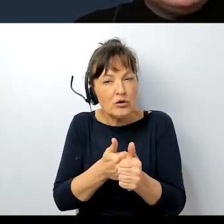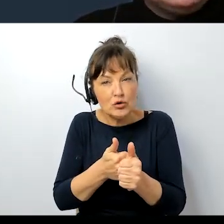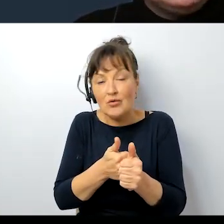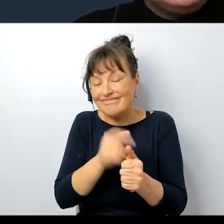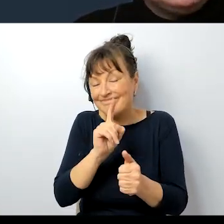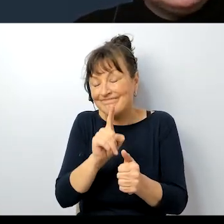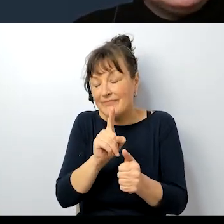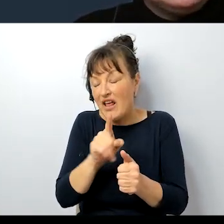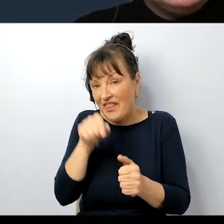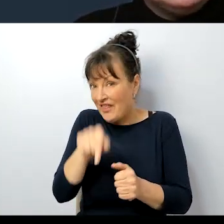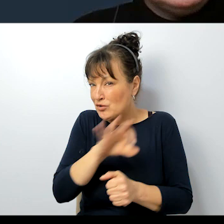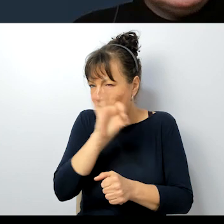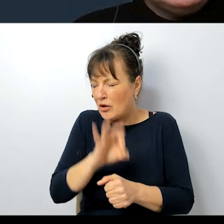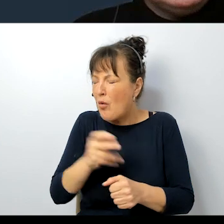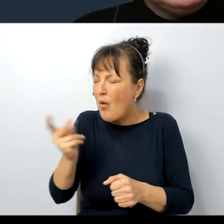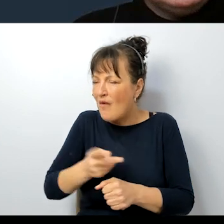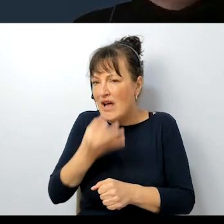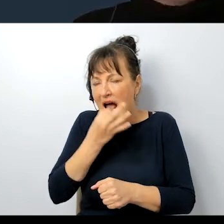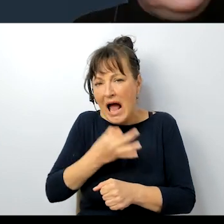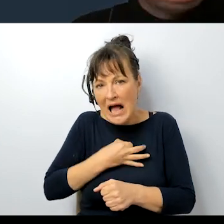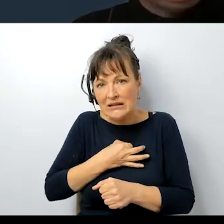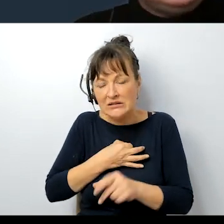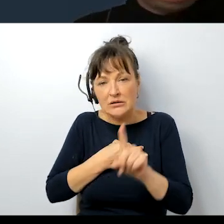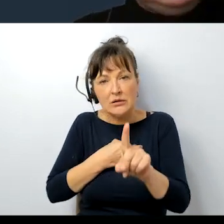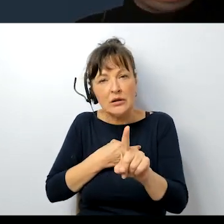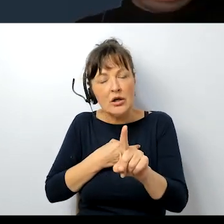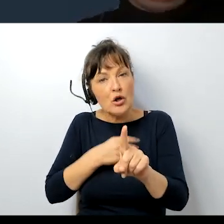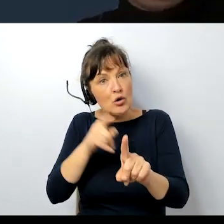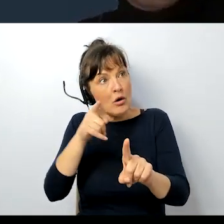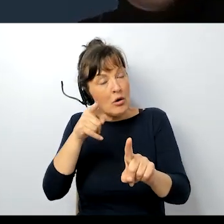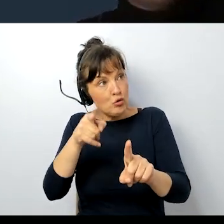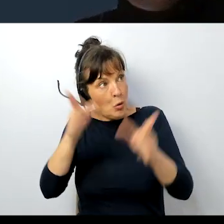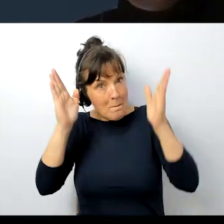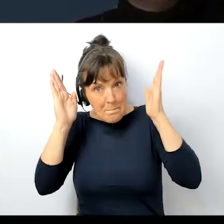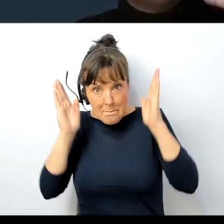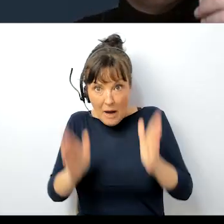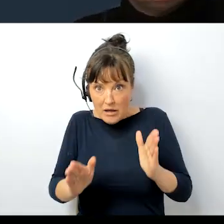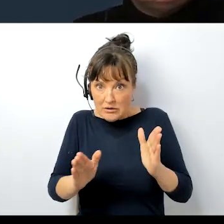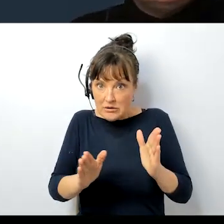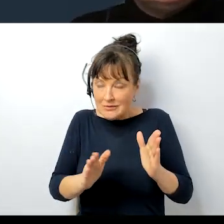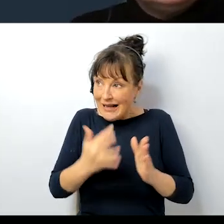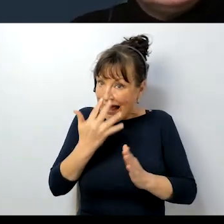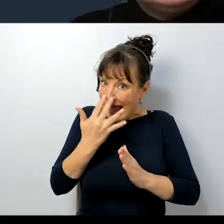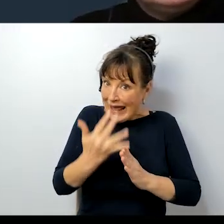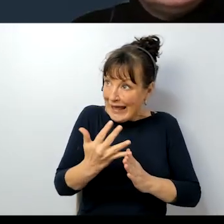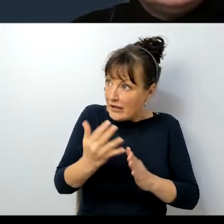if someone needs additional support help so another question we do get frequently asked is;